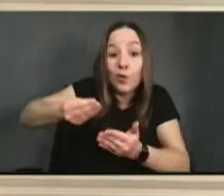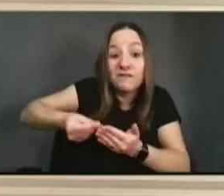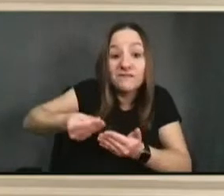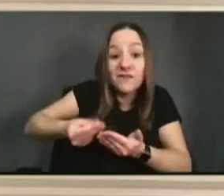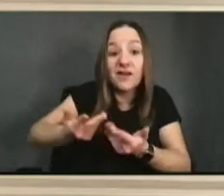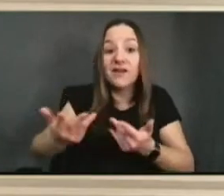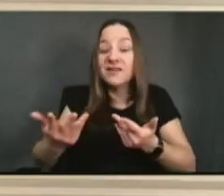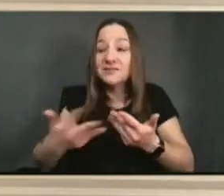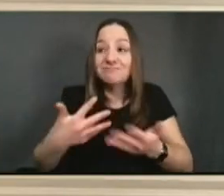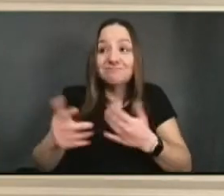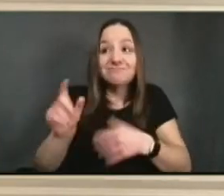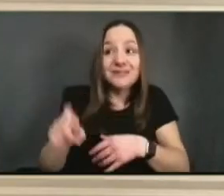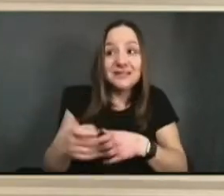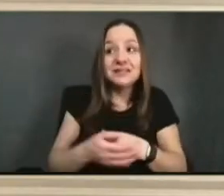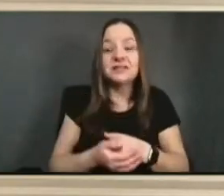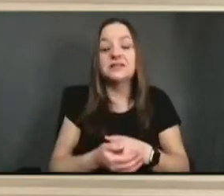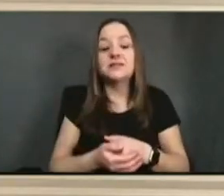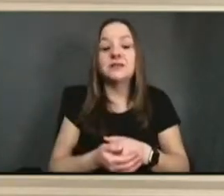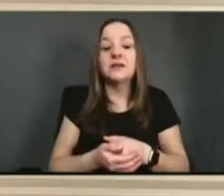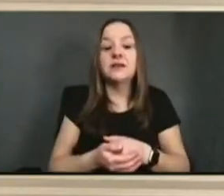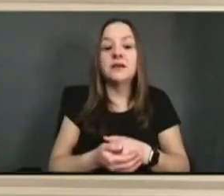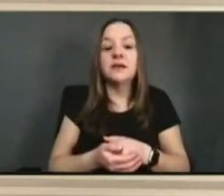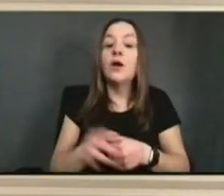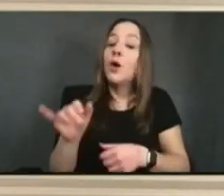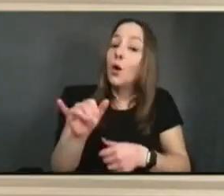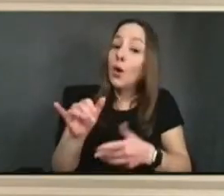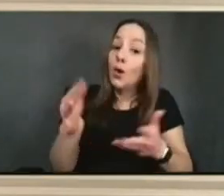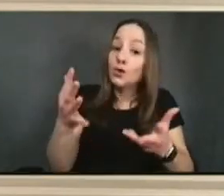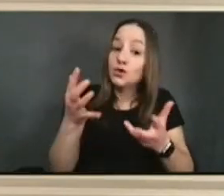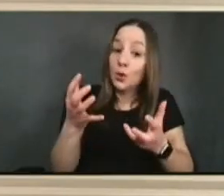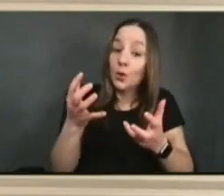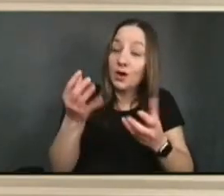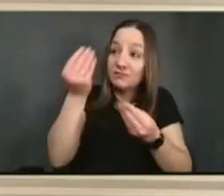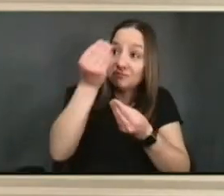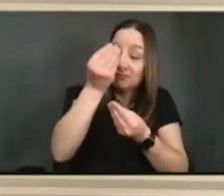to allocate additional funds wherever needed and necessary.